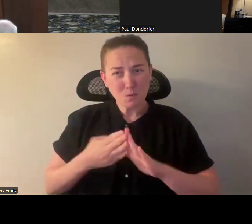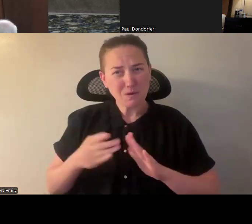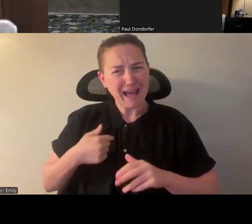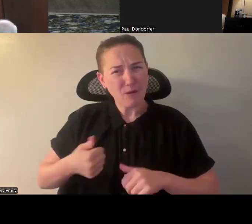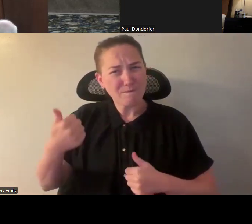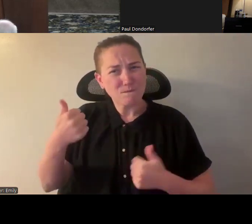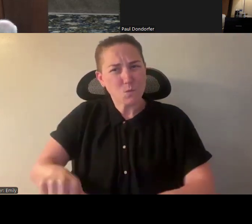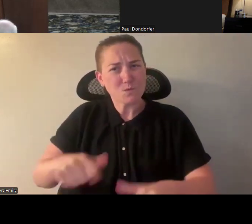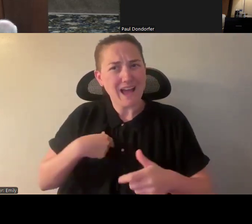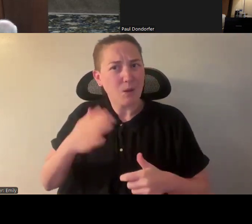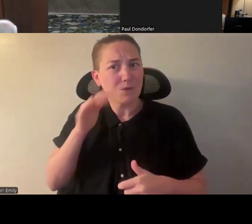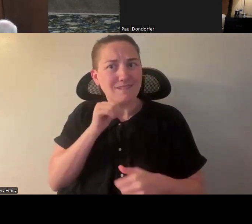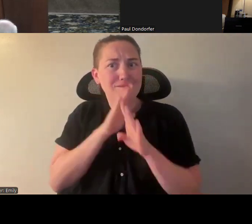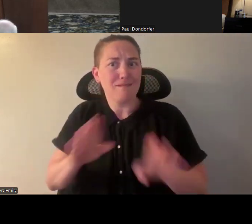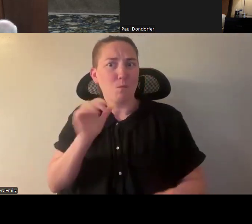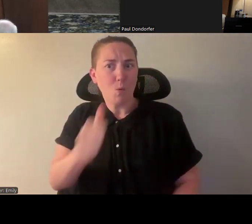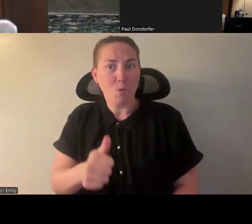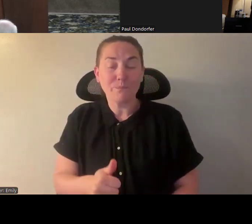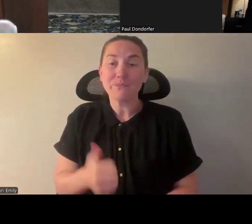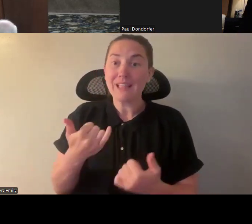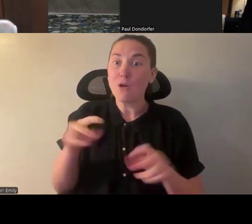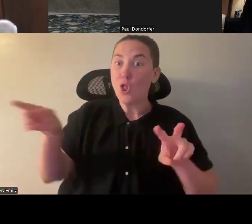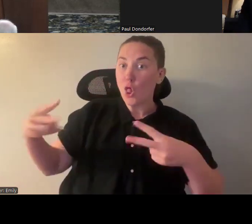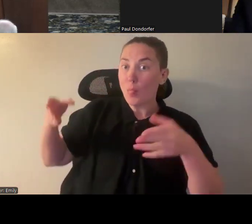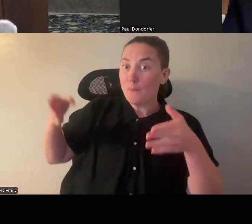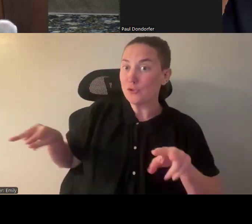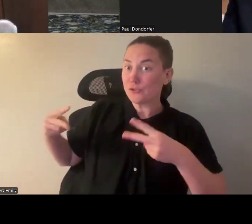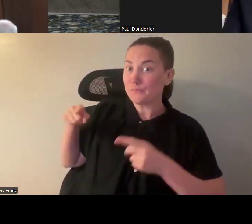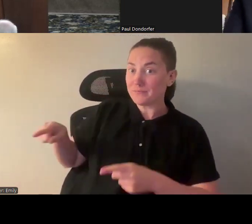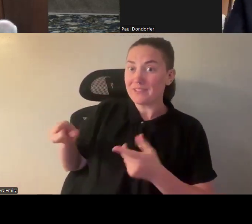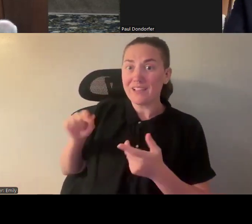And I'll end with this Look at the person next to you If they needed your help I believe you'd